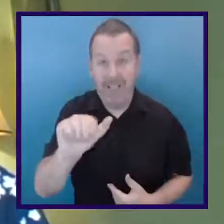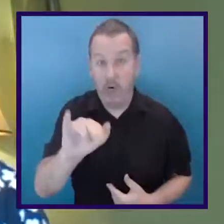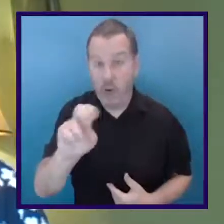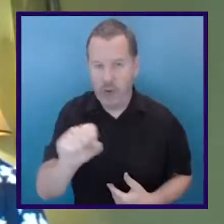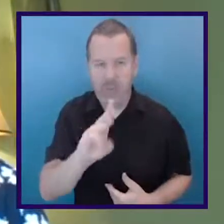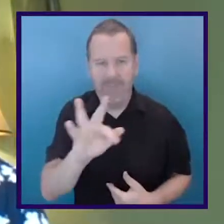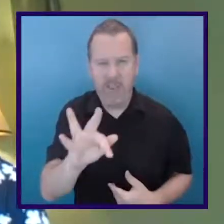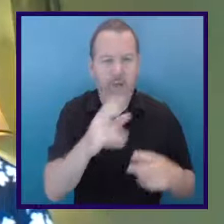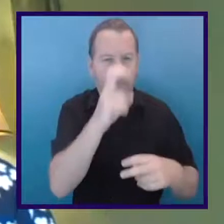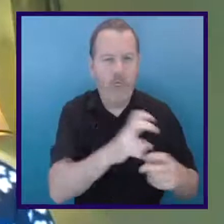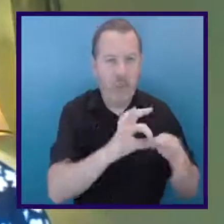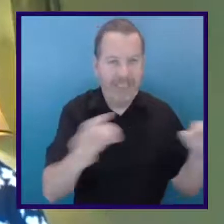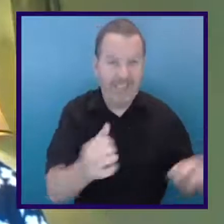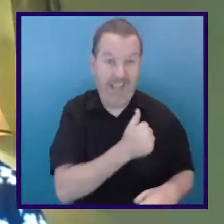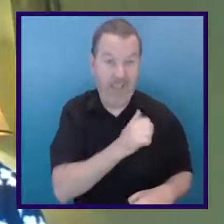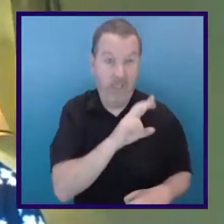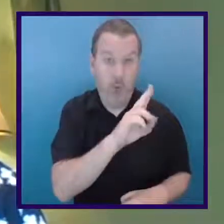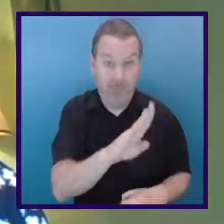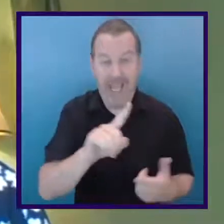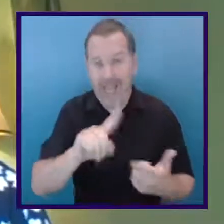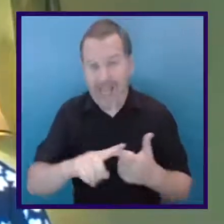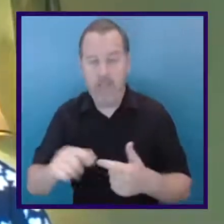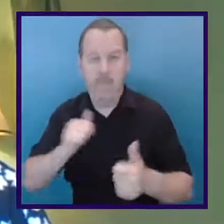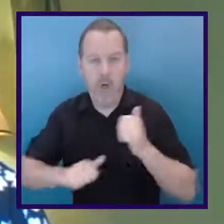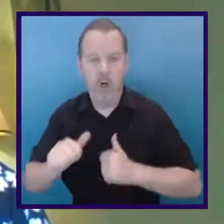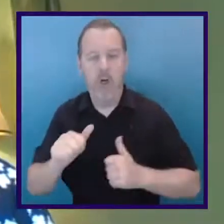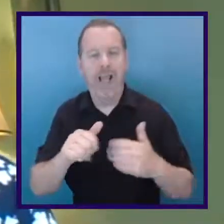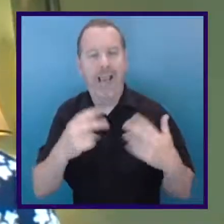Leadership Fellow with the Arts and Humanities Research Council.